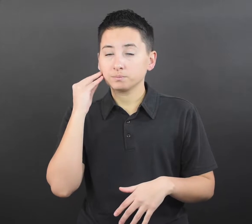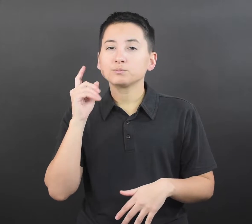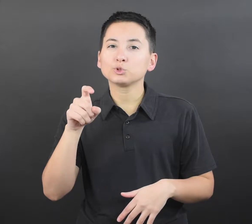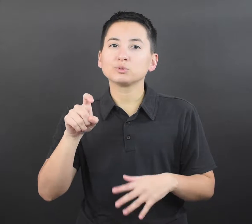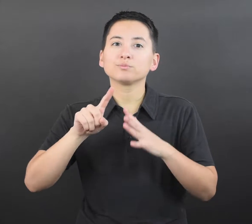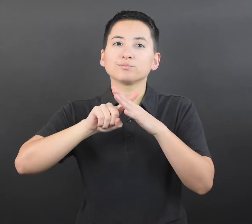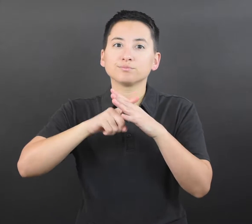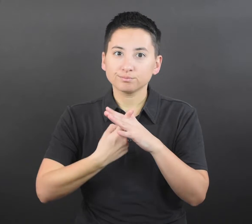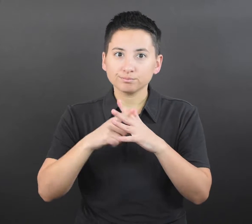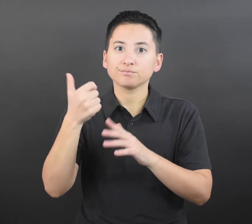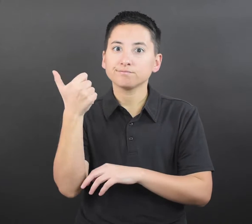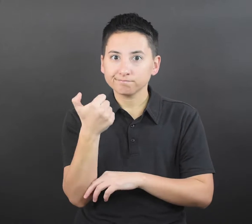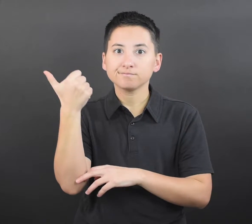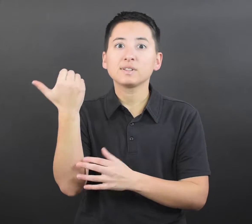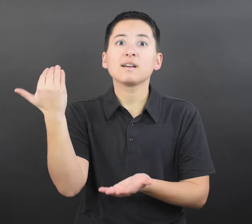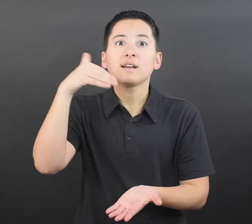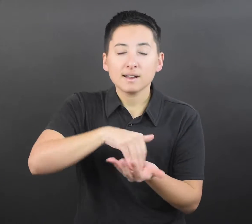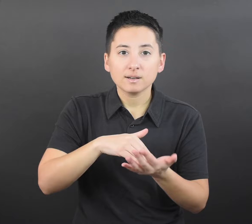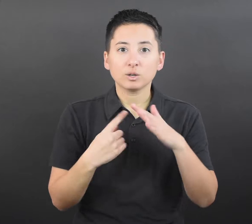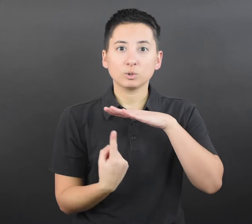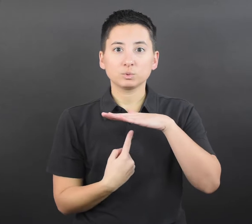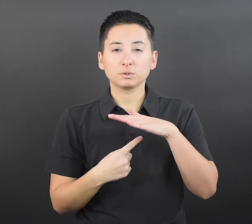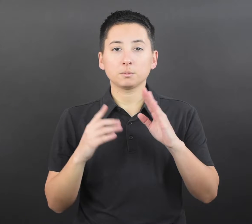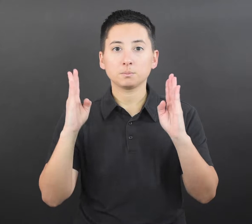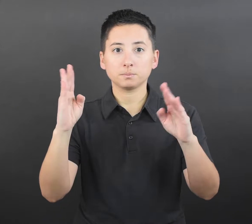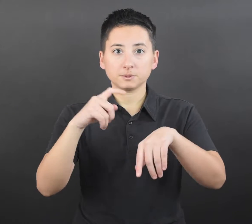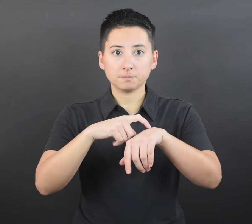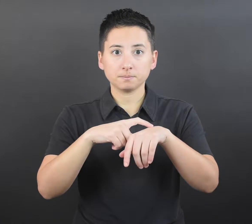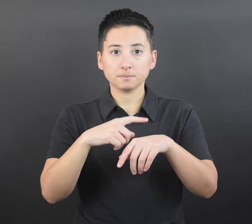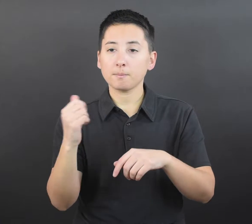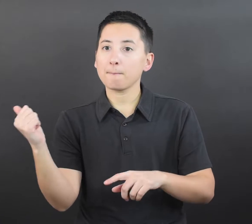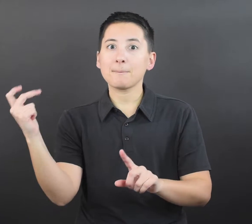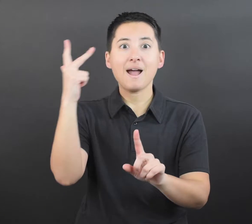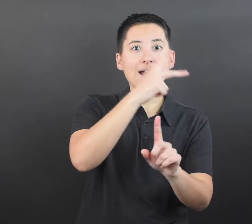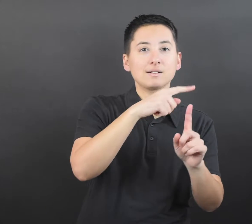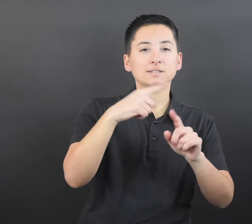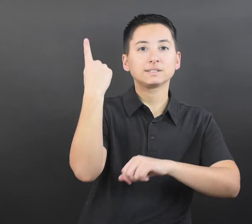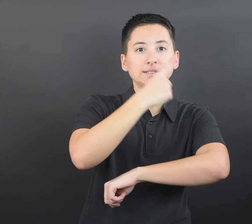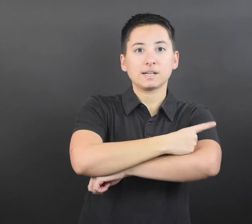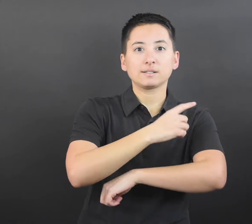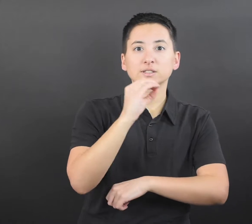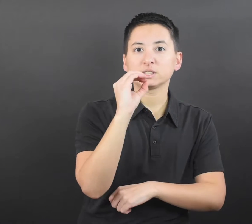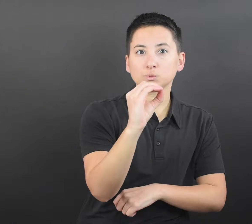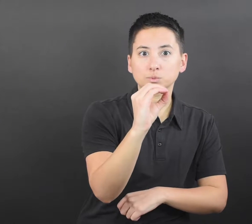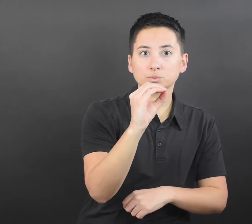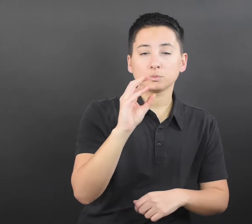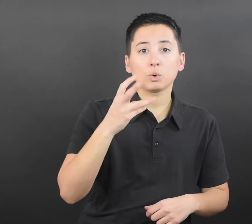until they feel better. If a person who was asymptomatic develops symptoms during their